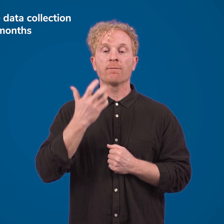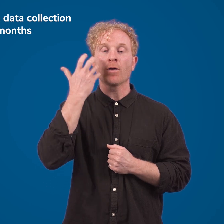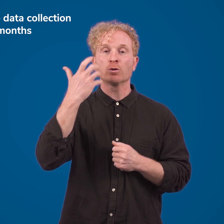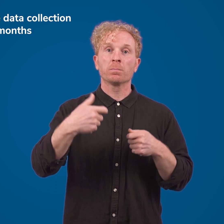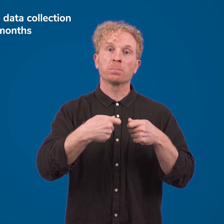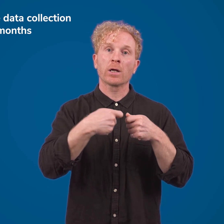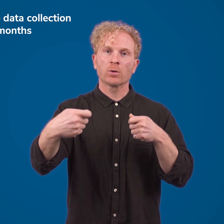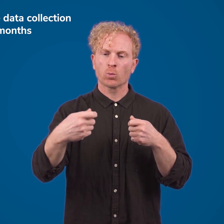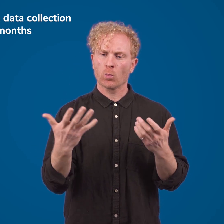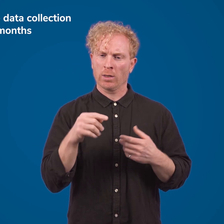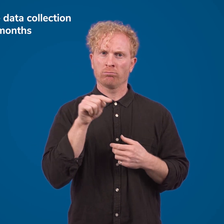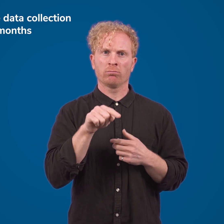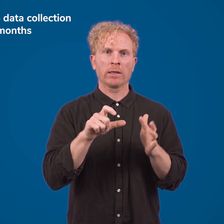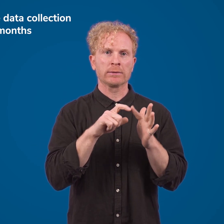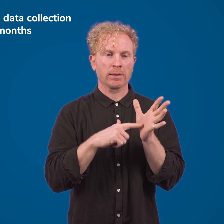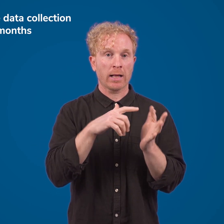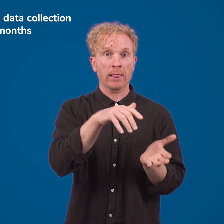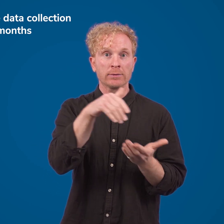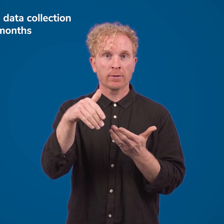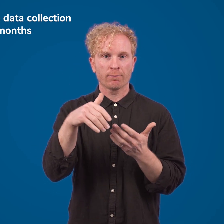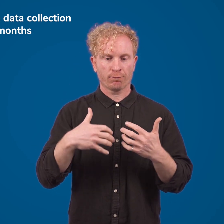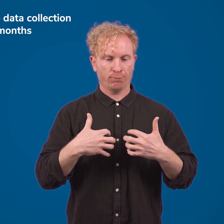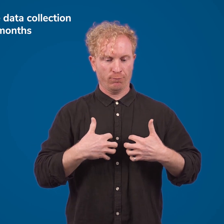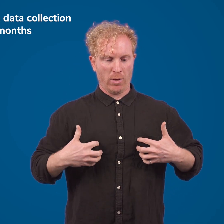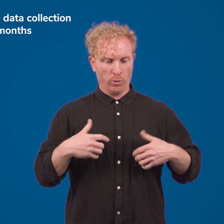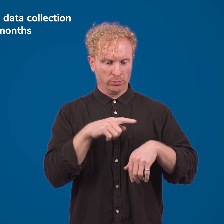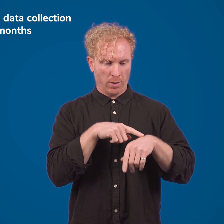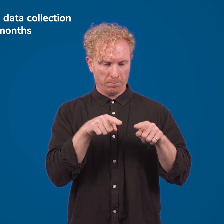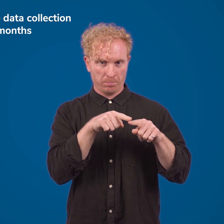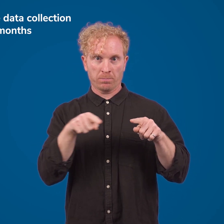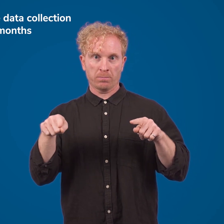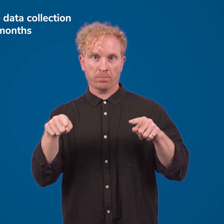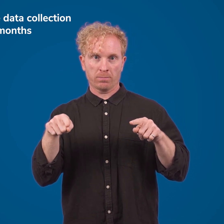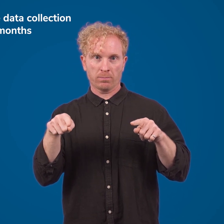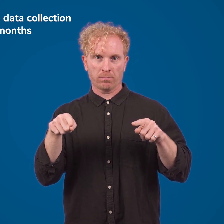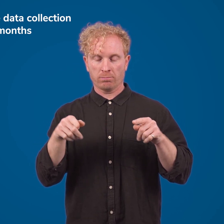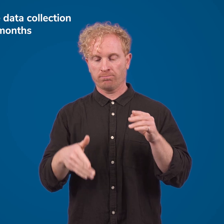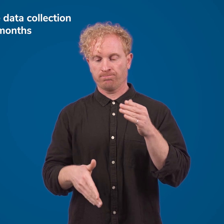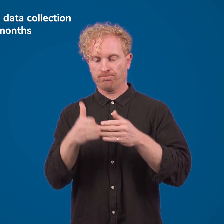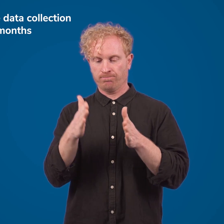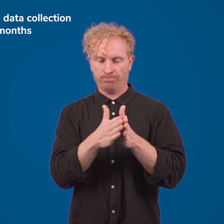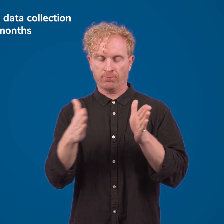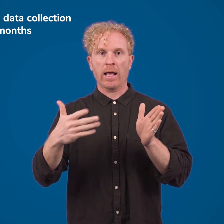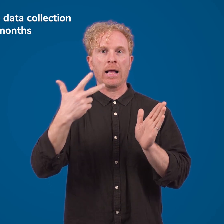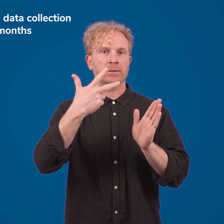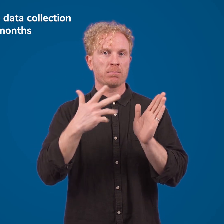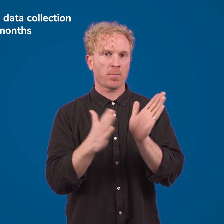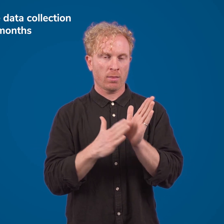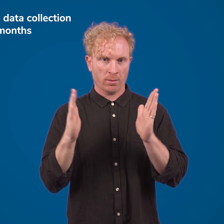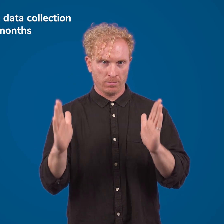Future measures where data collection timeframes exceed 18 months